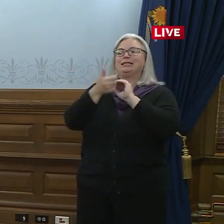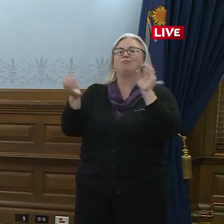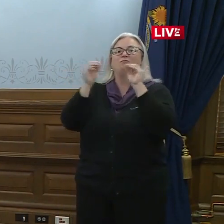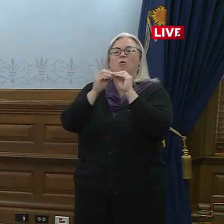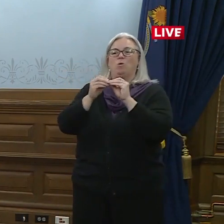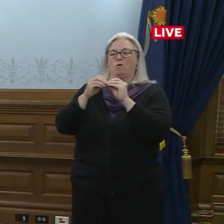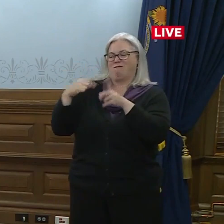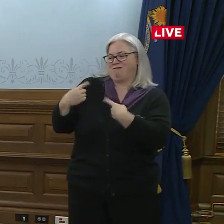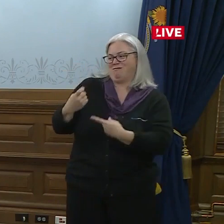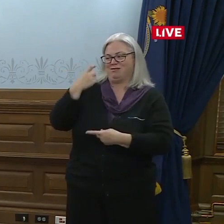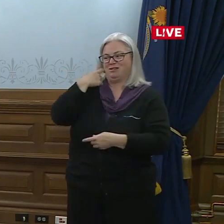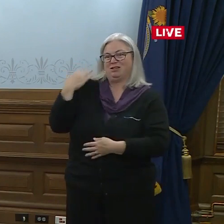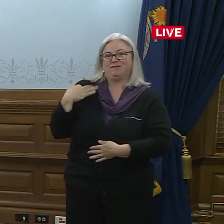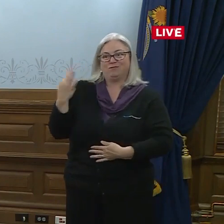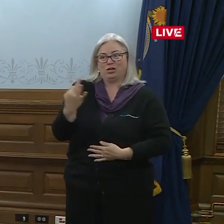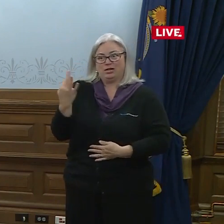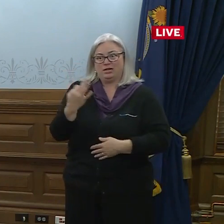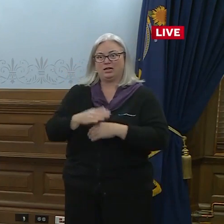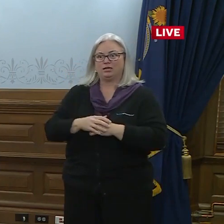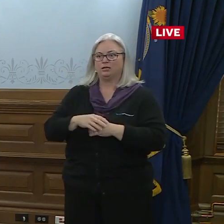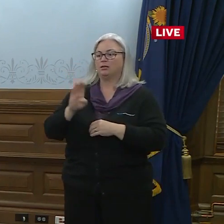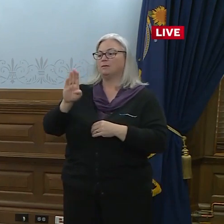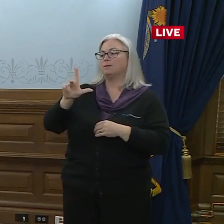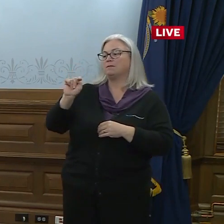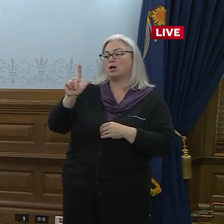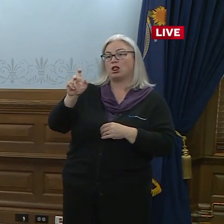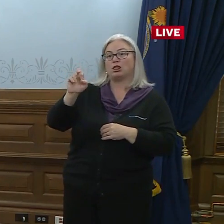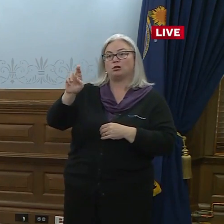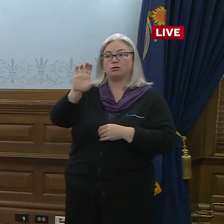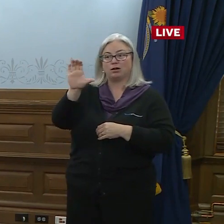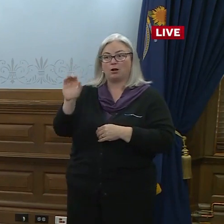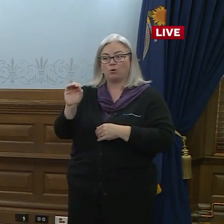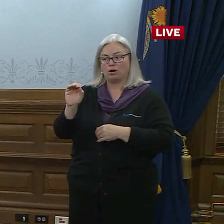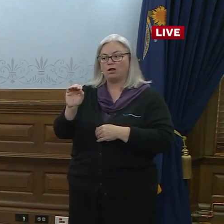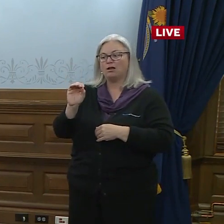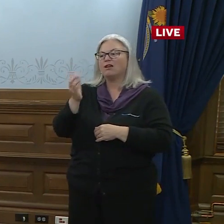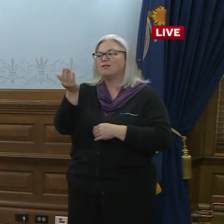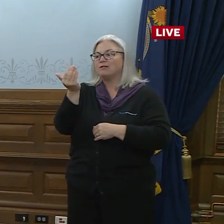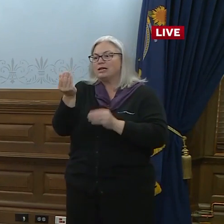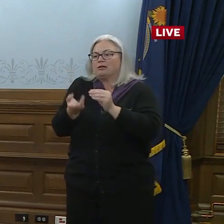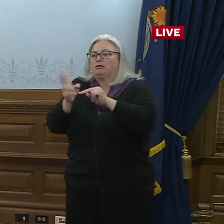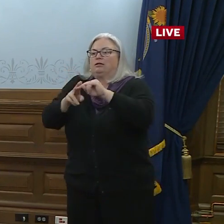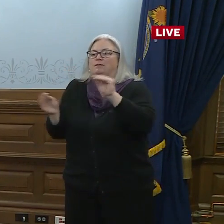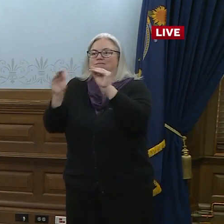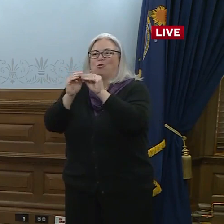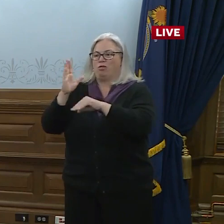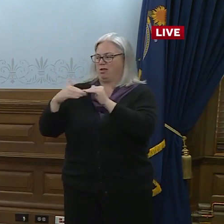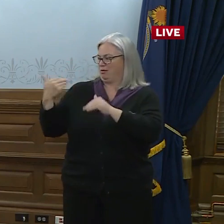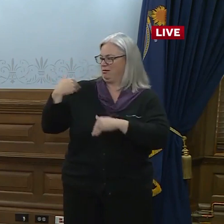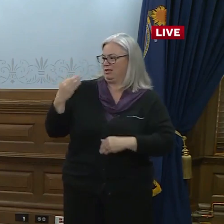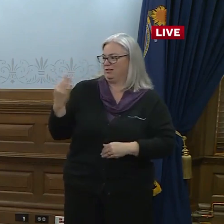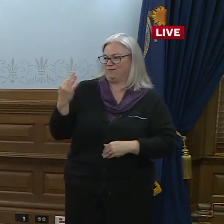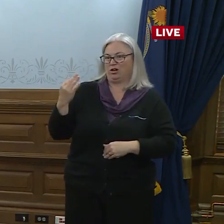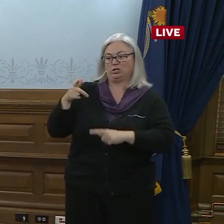OH, NO, EXCUSE ME, 88 CASES. THAT’S 10 MORE CASES SINCE FRIDAY.